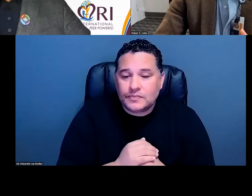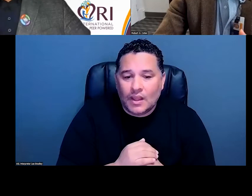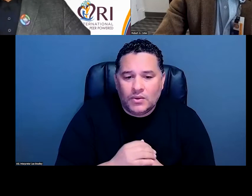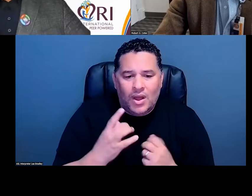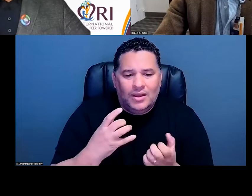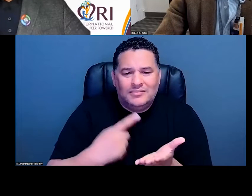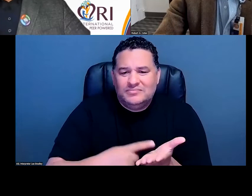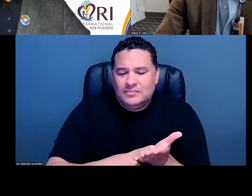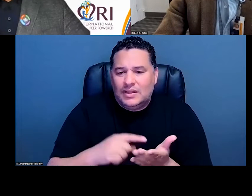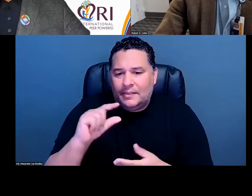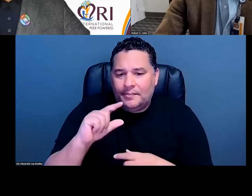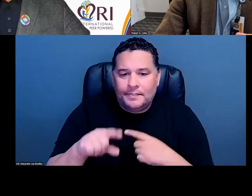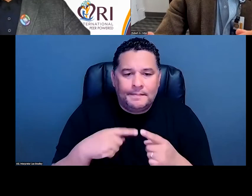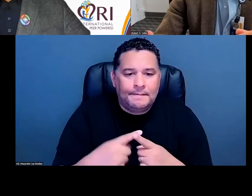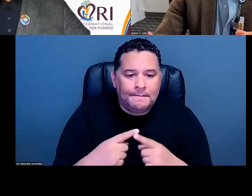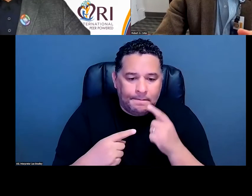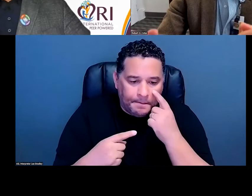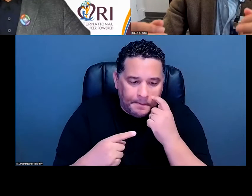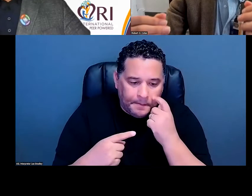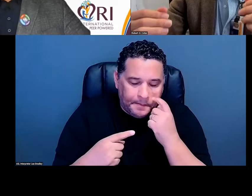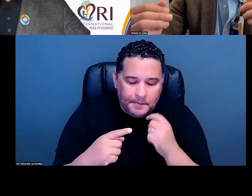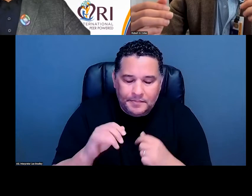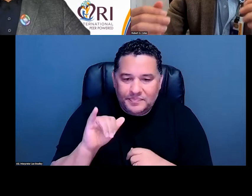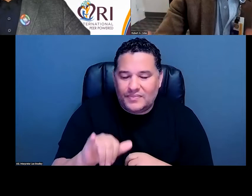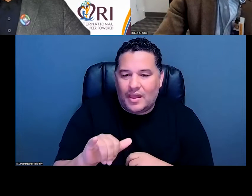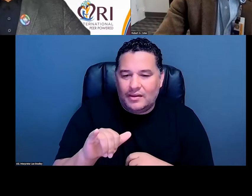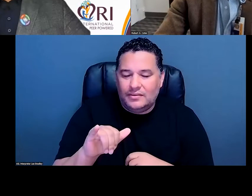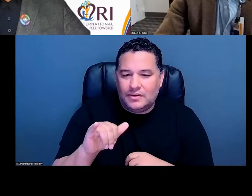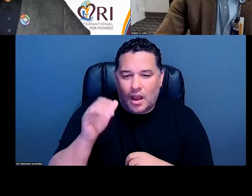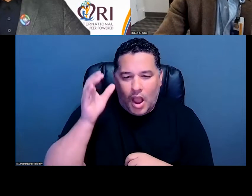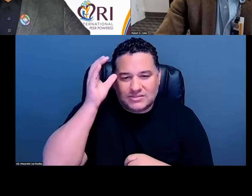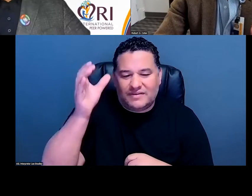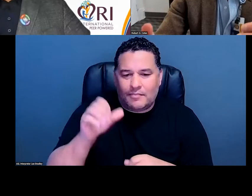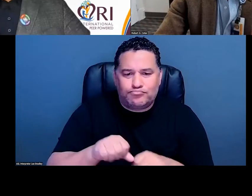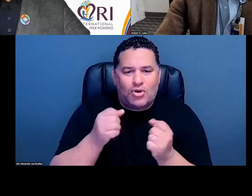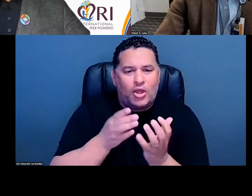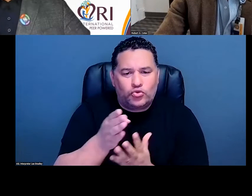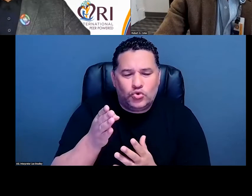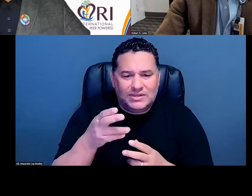BEING ON LONG ACTING INJECTABLE ALREADY. SO I WANT TO TALK A LITTLE BIT ABOUT --